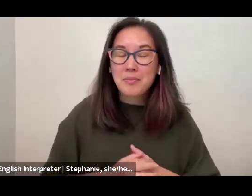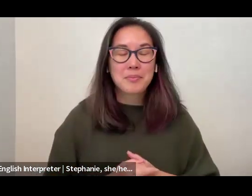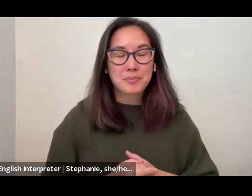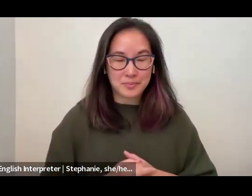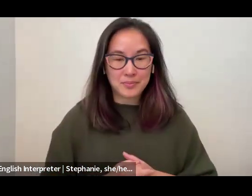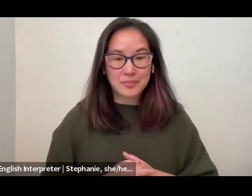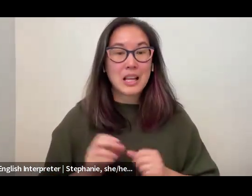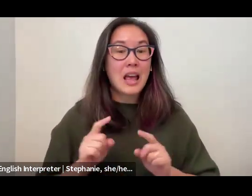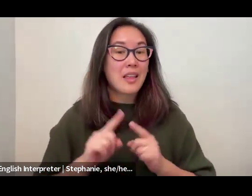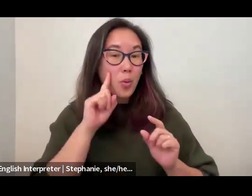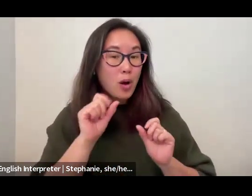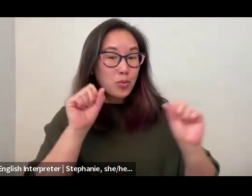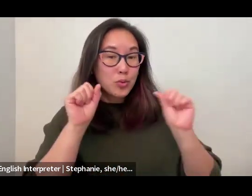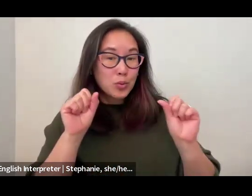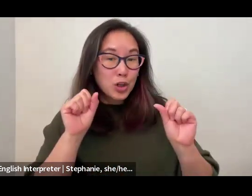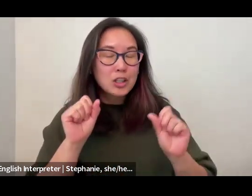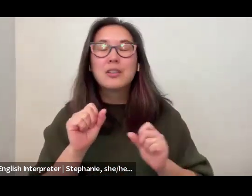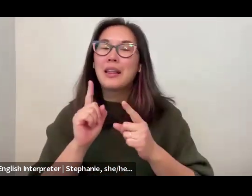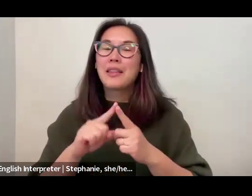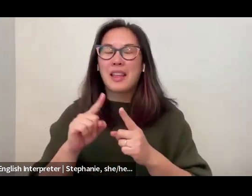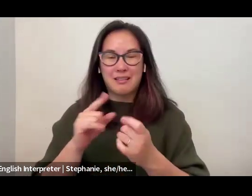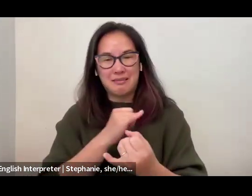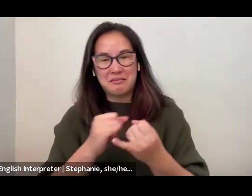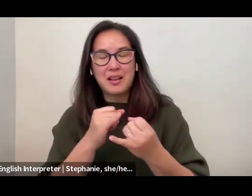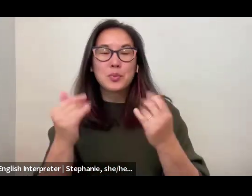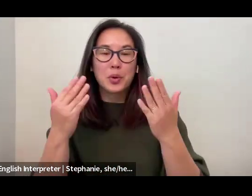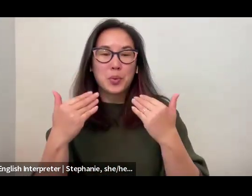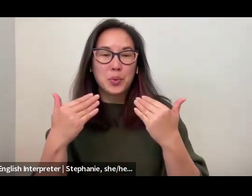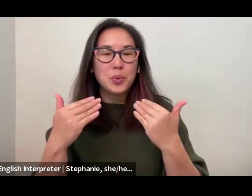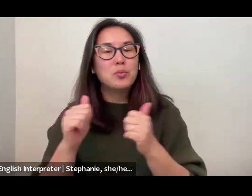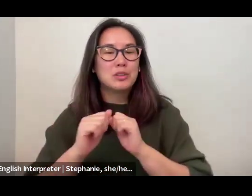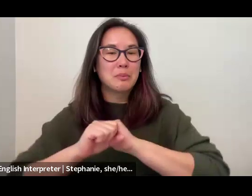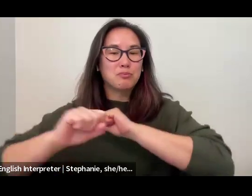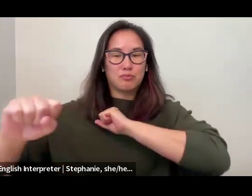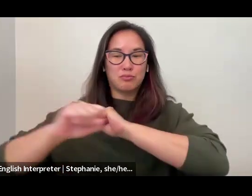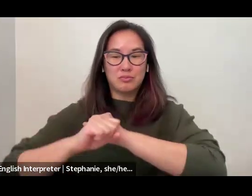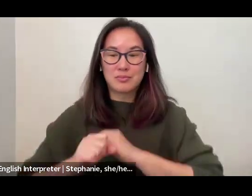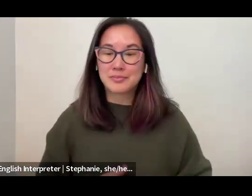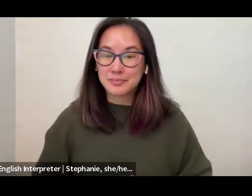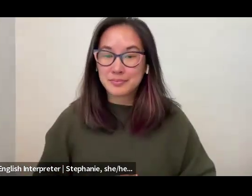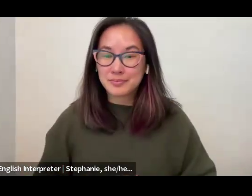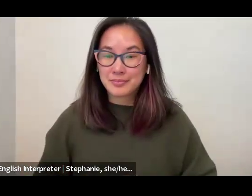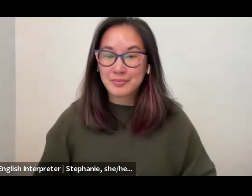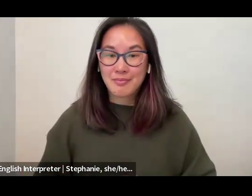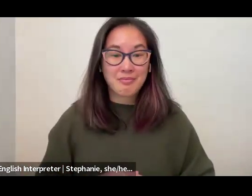And then we're going to cool down with a stretch. So, let's get started. Go ahead and get comfortable.